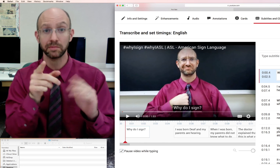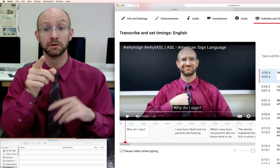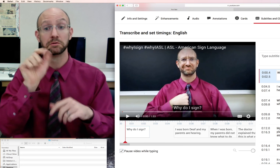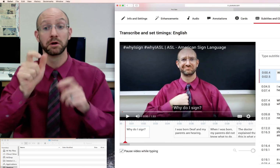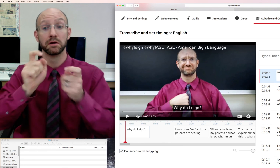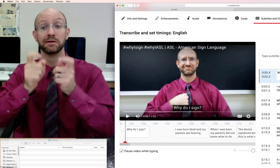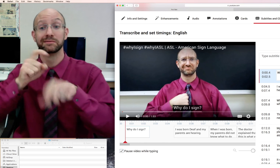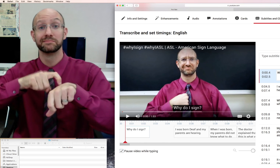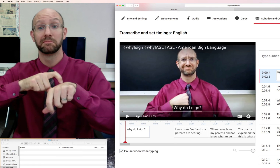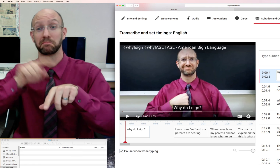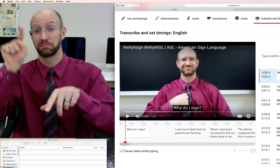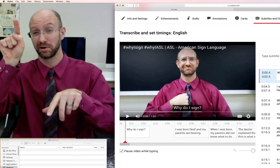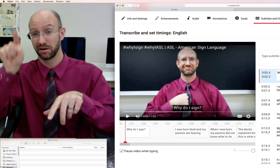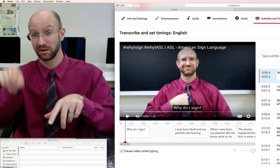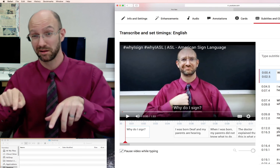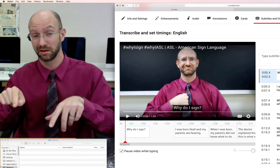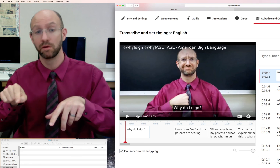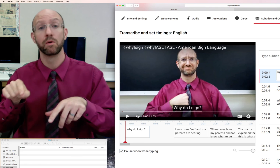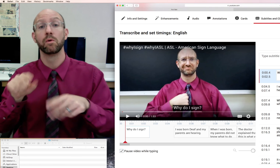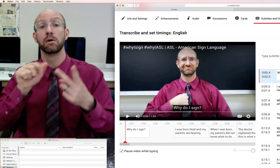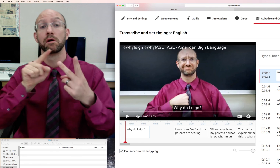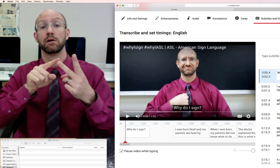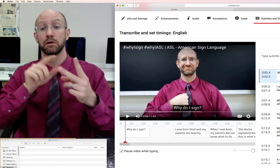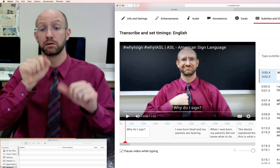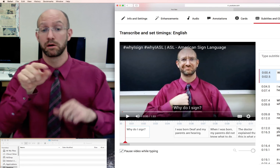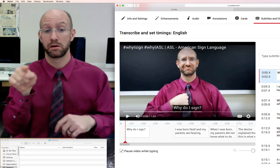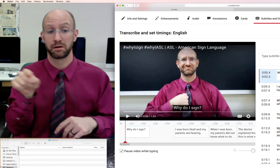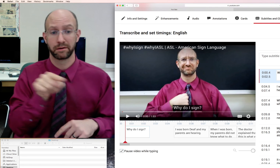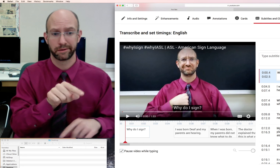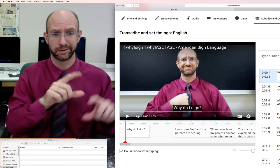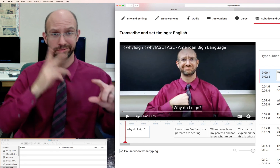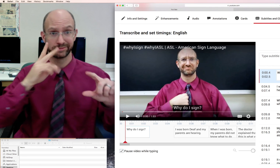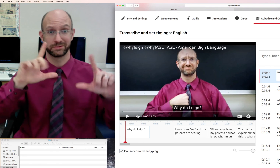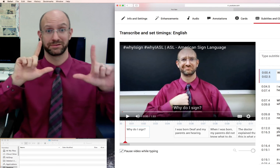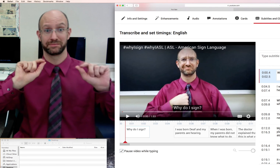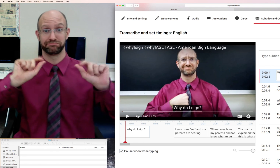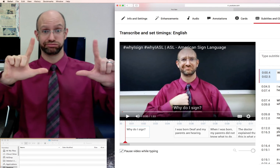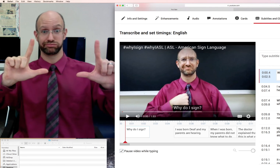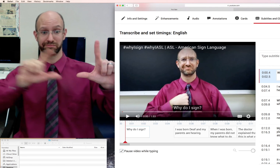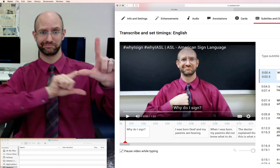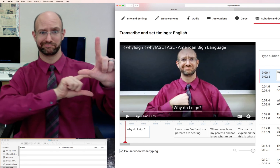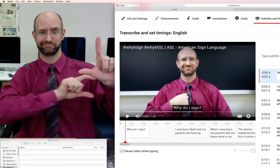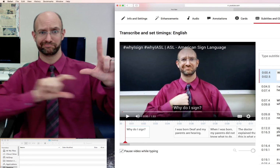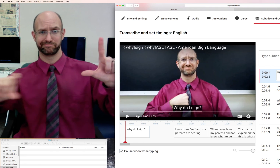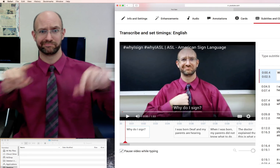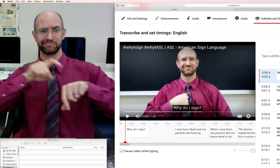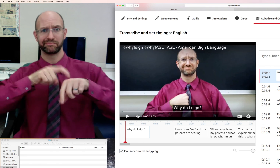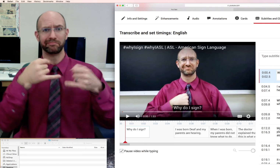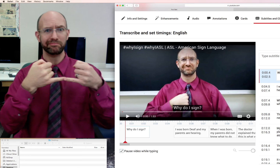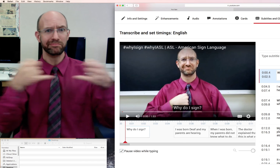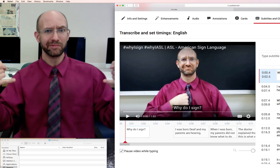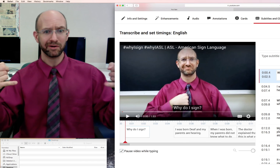You can change the time on that column or you can change the times on the timeline below your video.